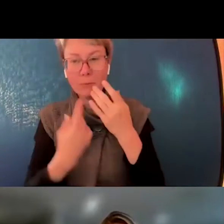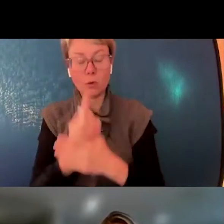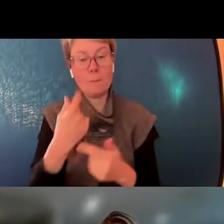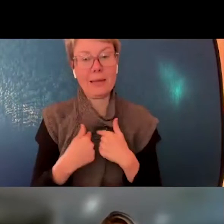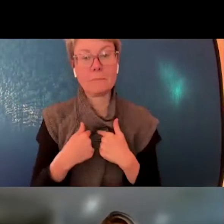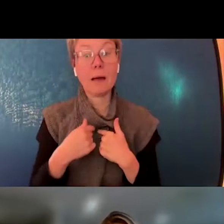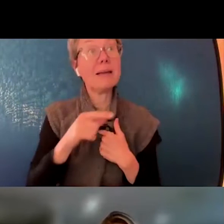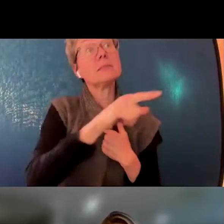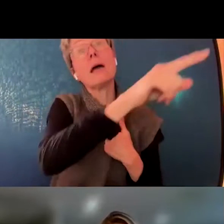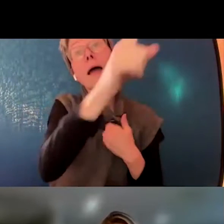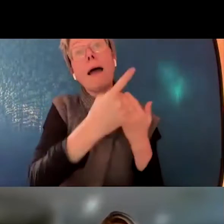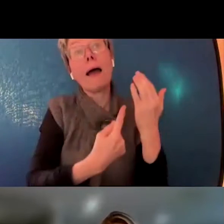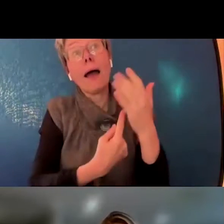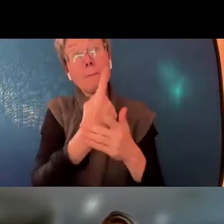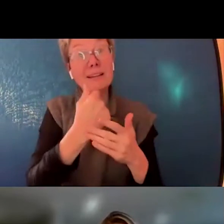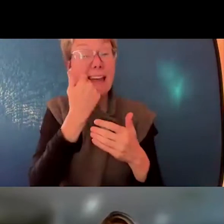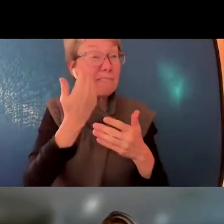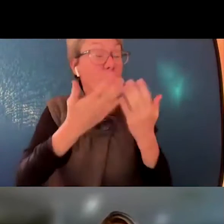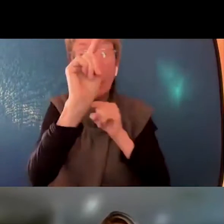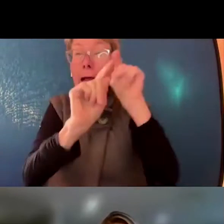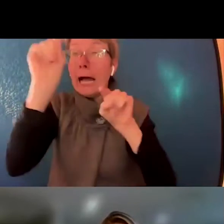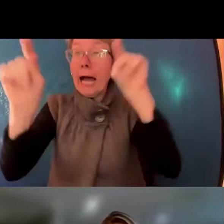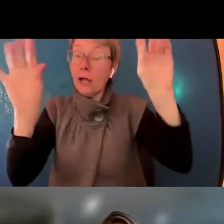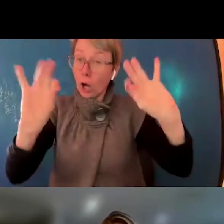day but it's happening every day for me so these are the kinds of things that we help people with